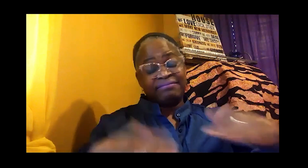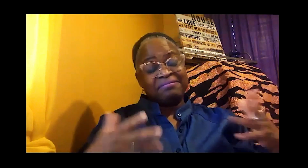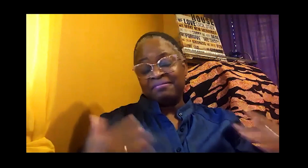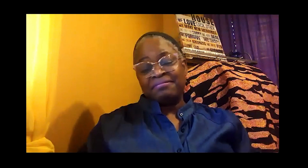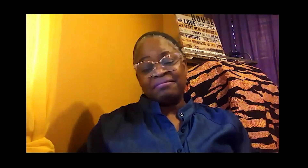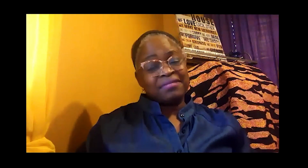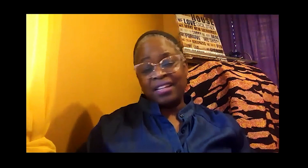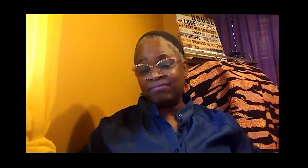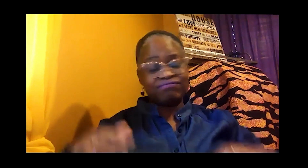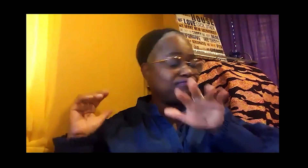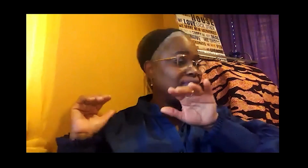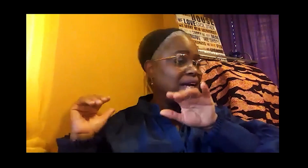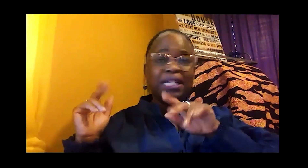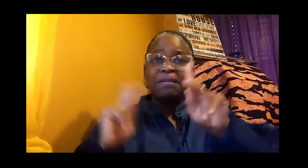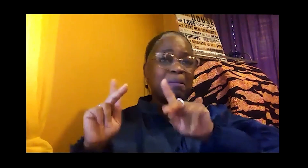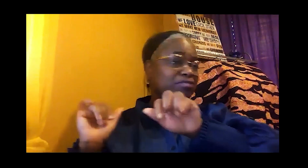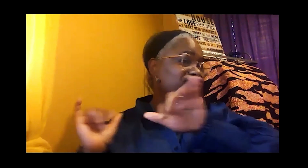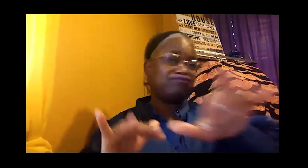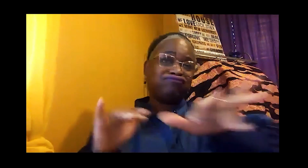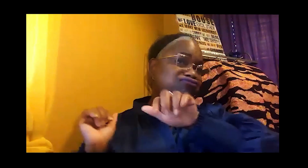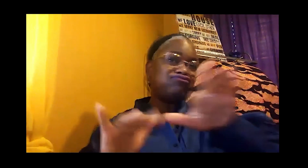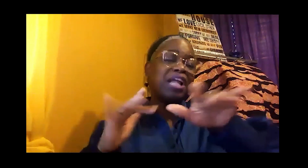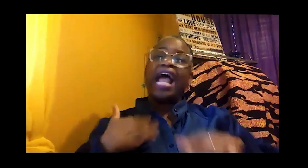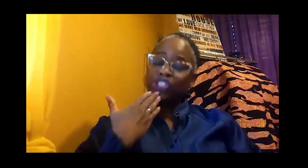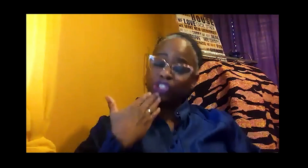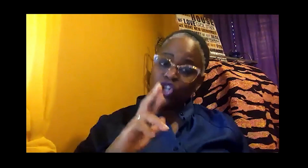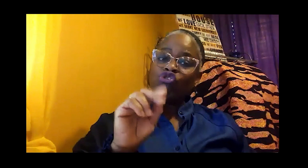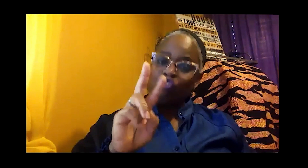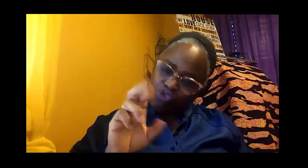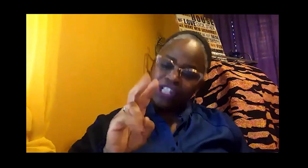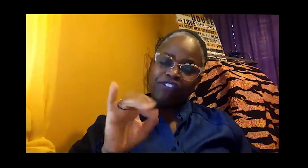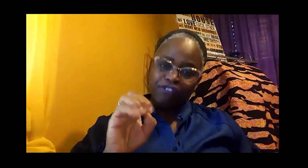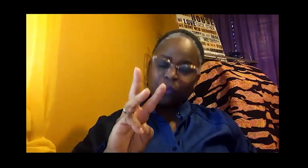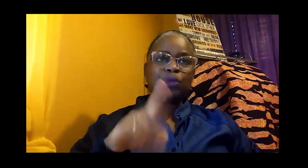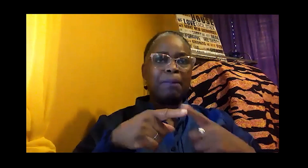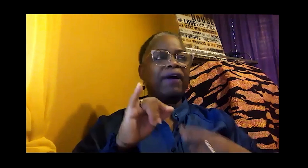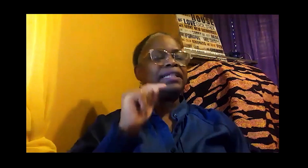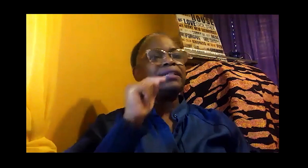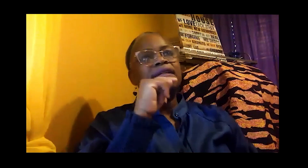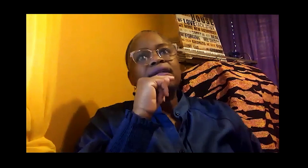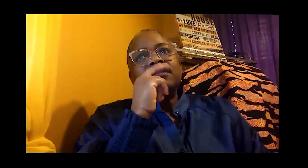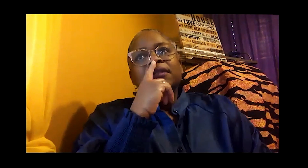The show was phenomenal and attendees packed the house. The show also received rave reviews.